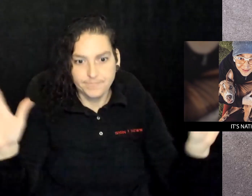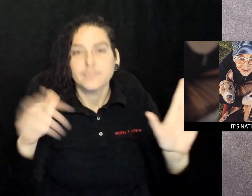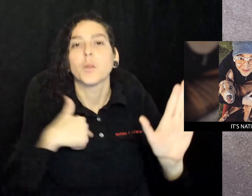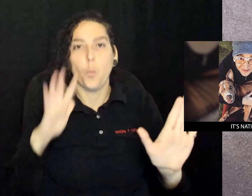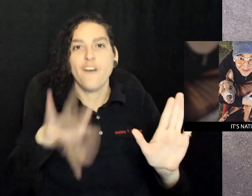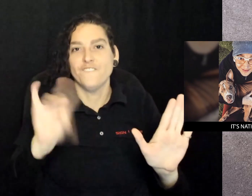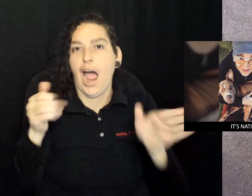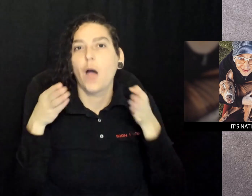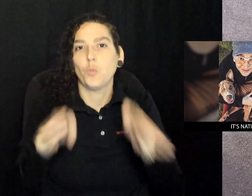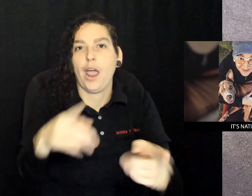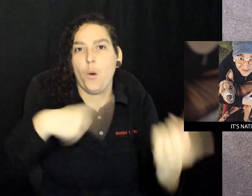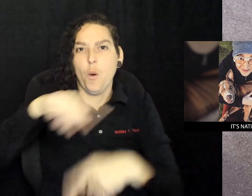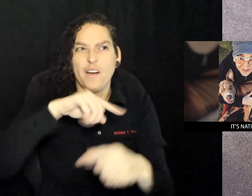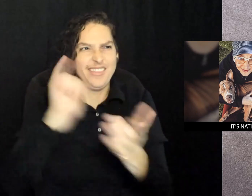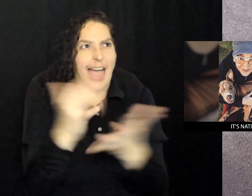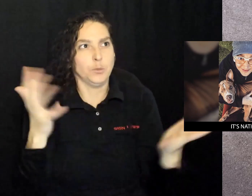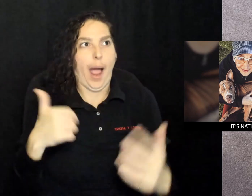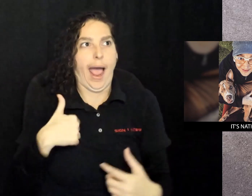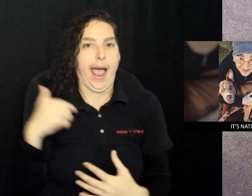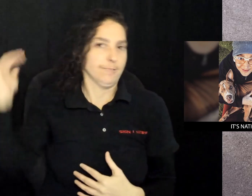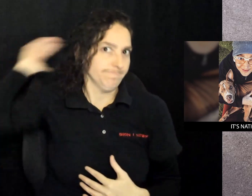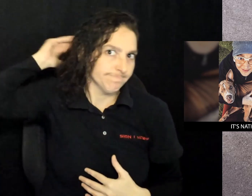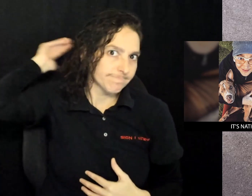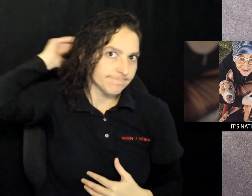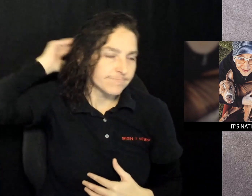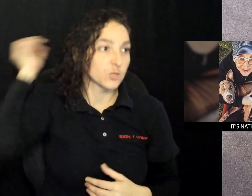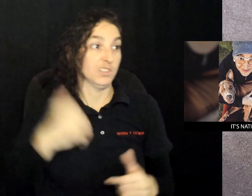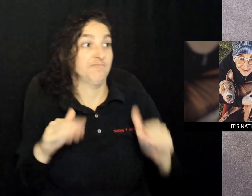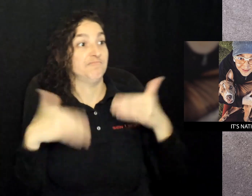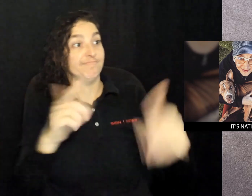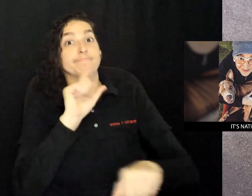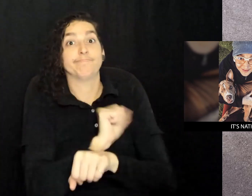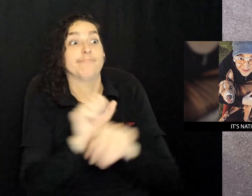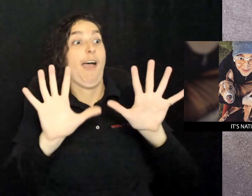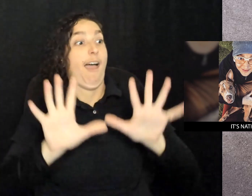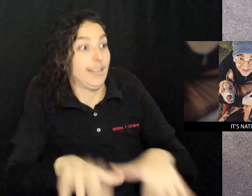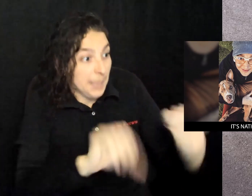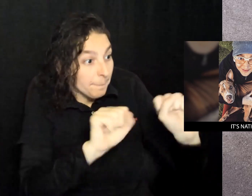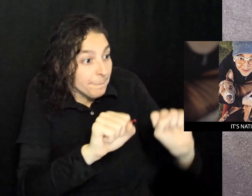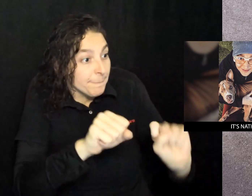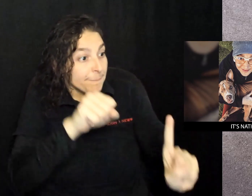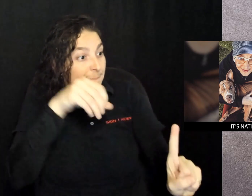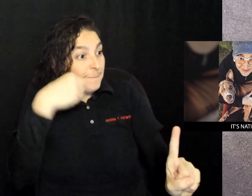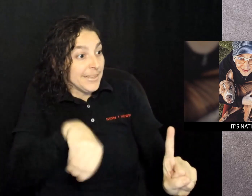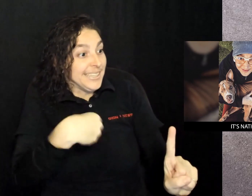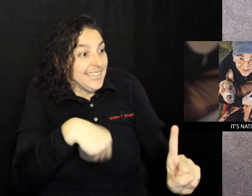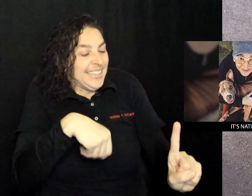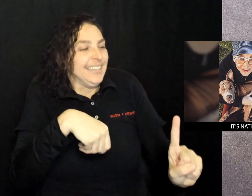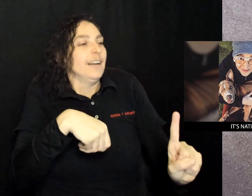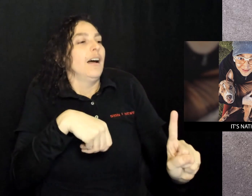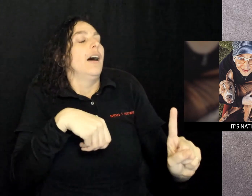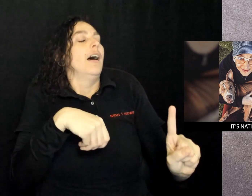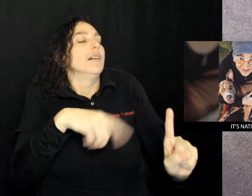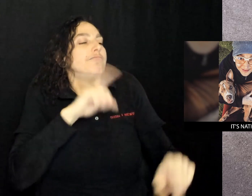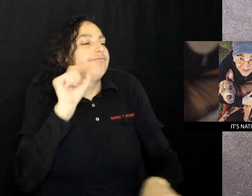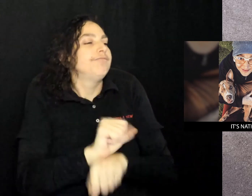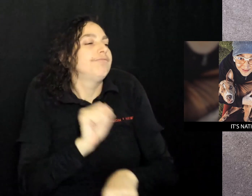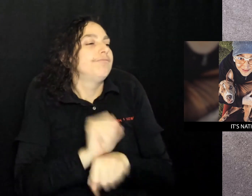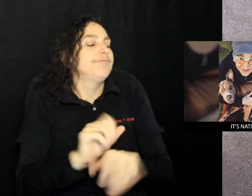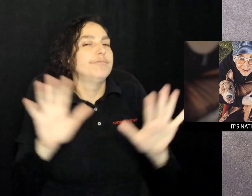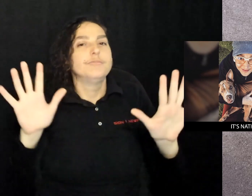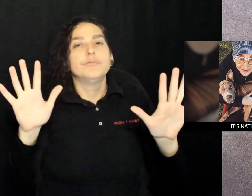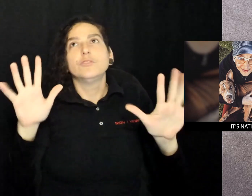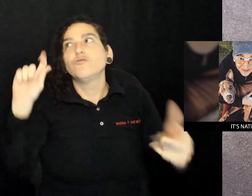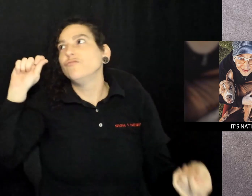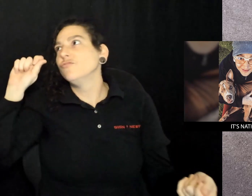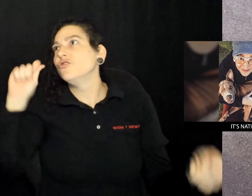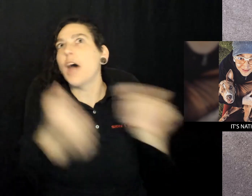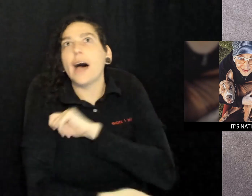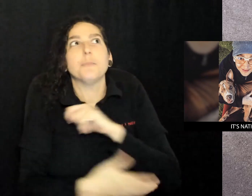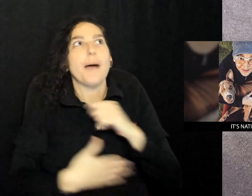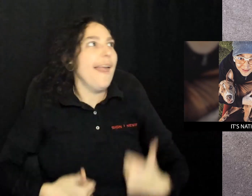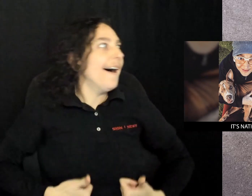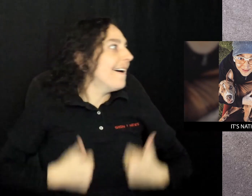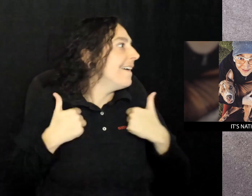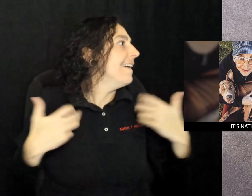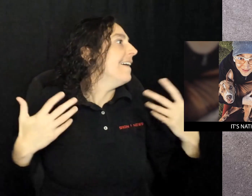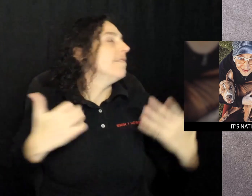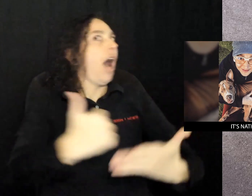afford it I went ahead and adopted the dog I was gonna find a way and so I adopted Beanz and